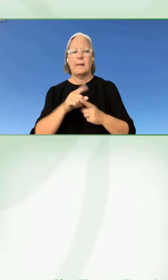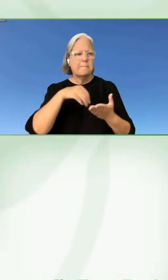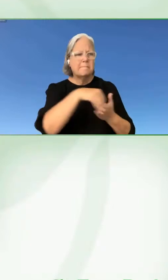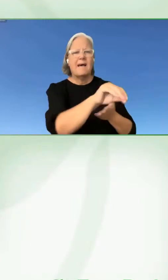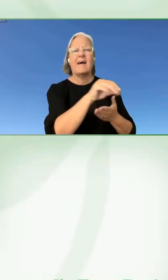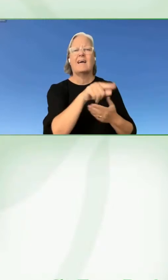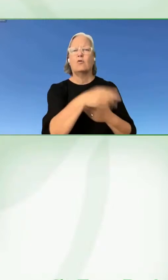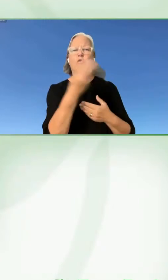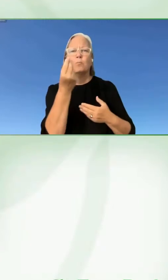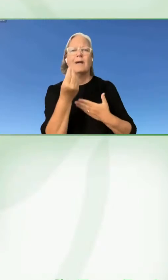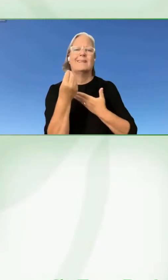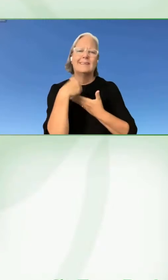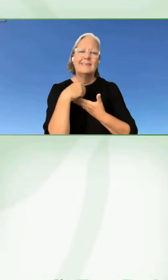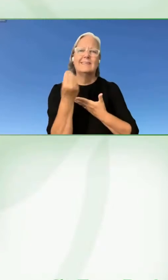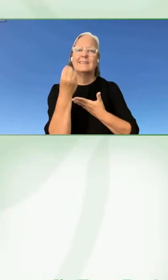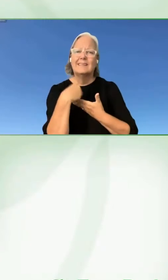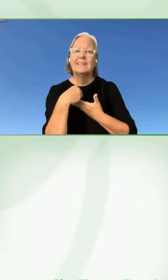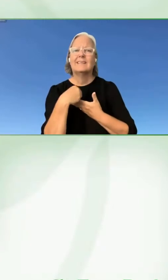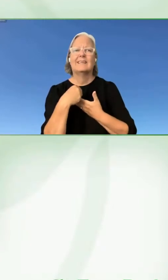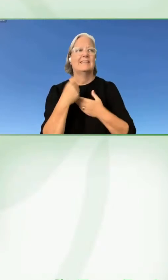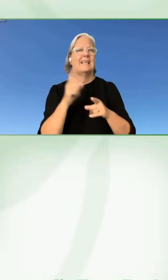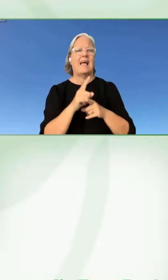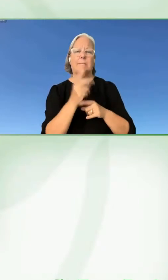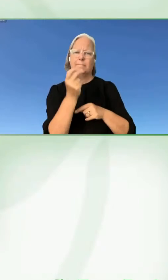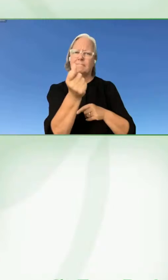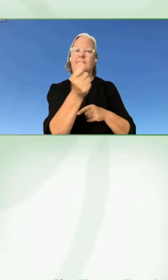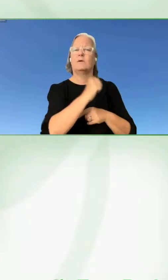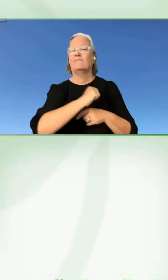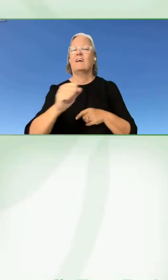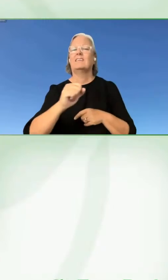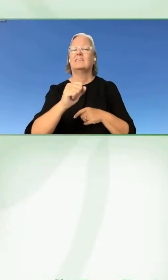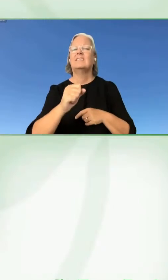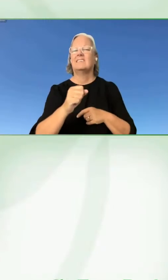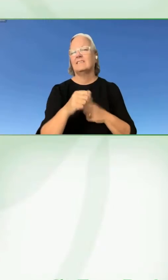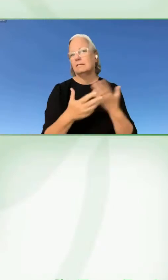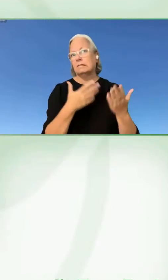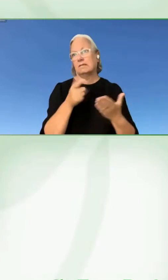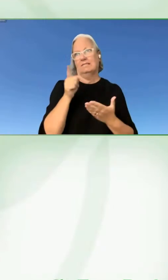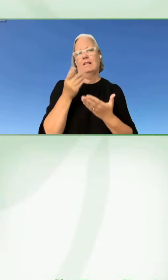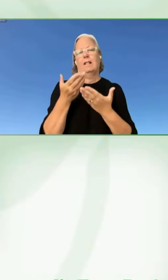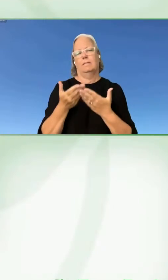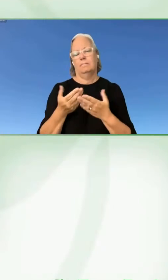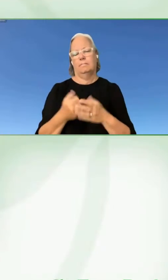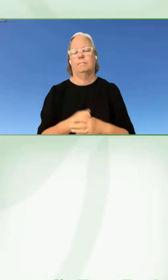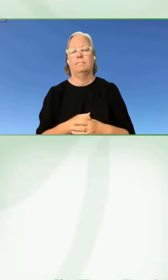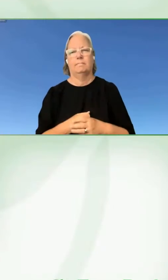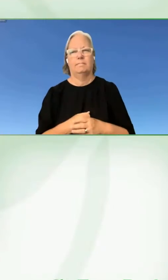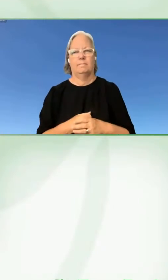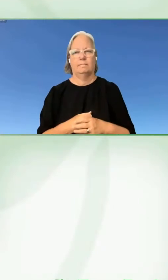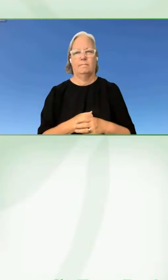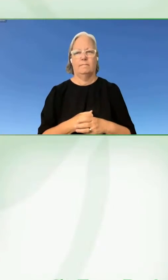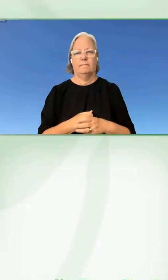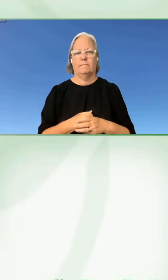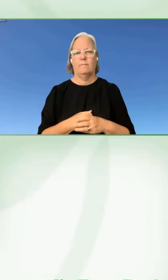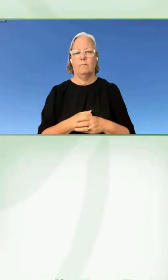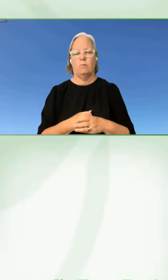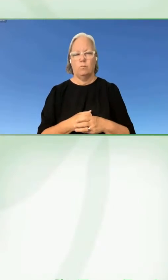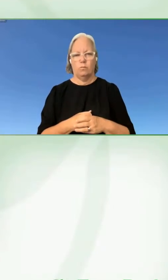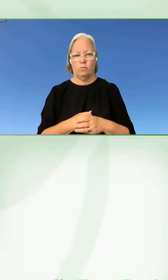benefits as quickly as we can. Thank you so much.